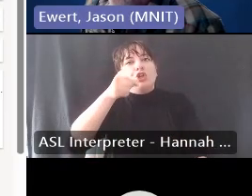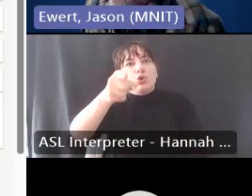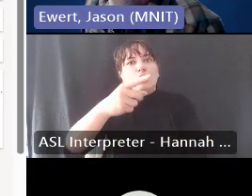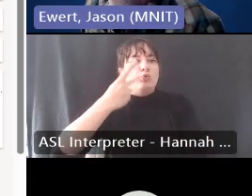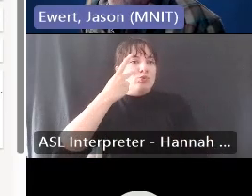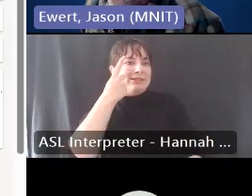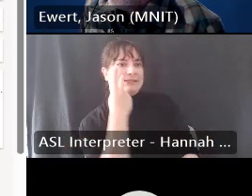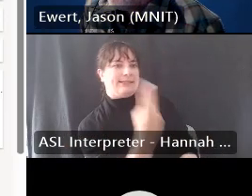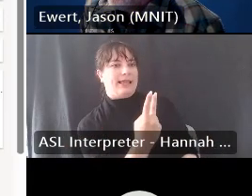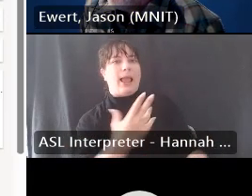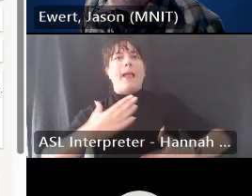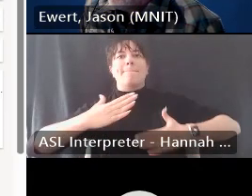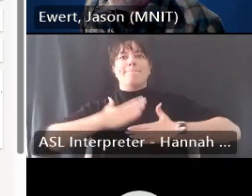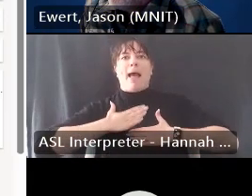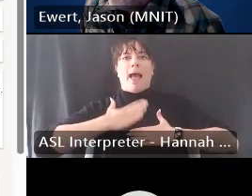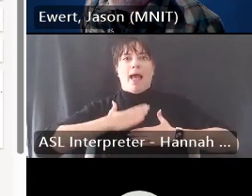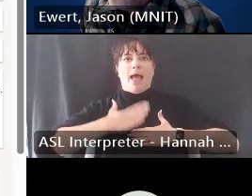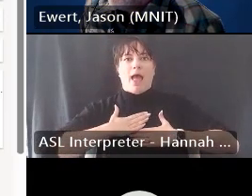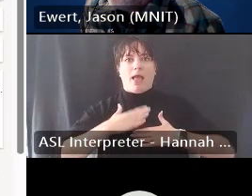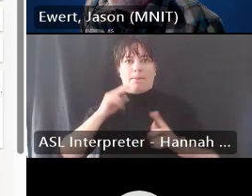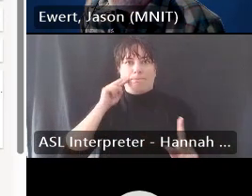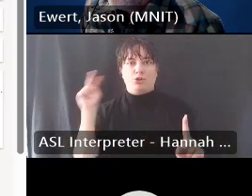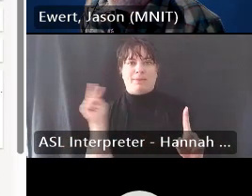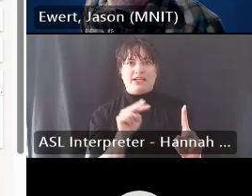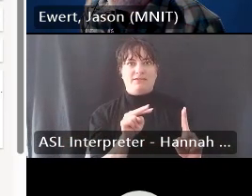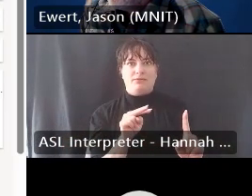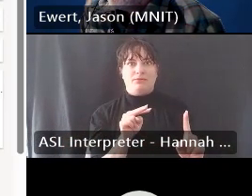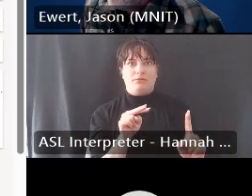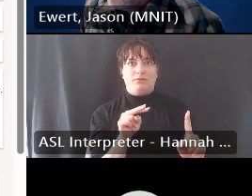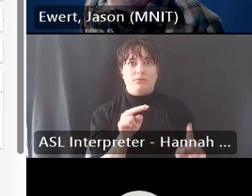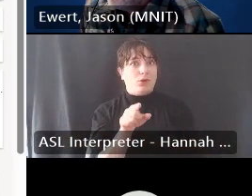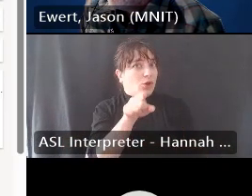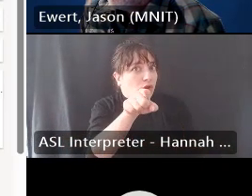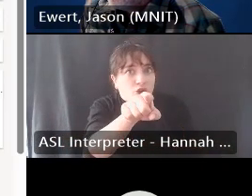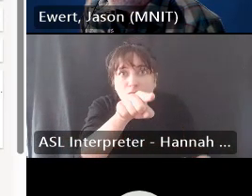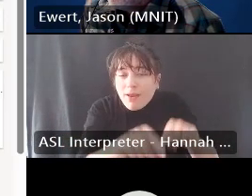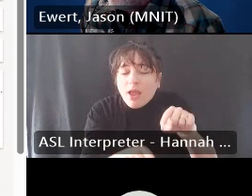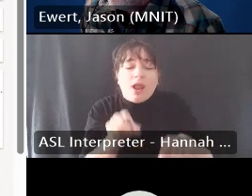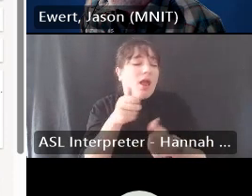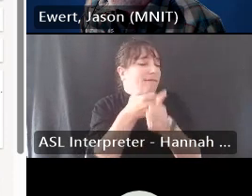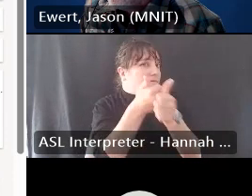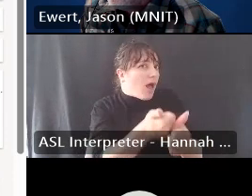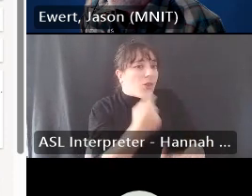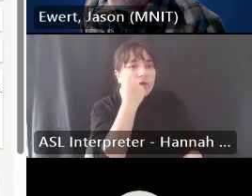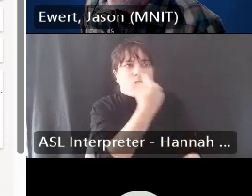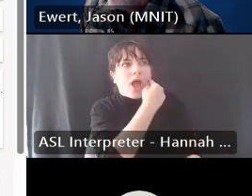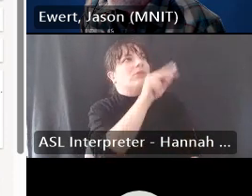and really not have the ability to track. But you can do.